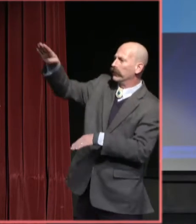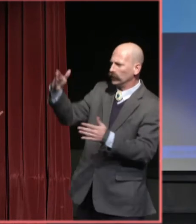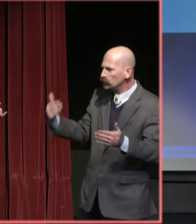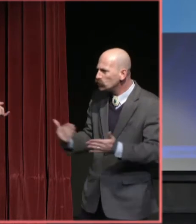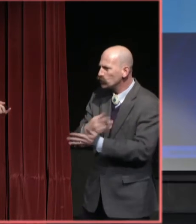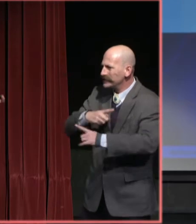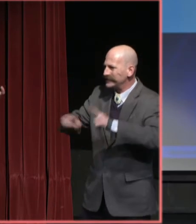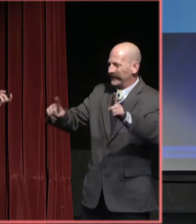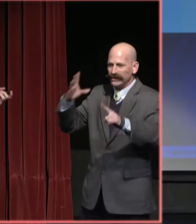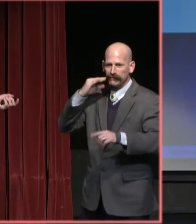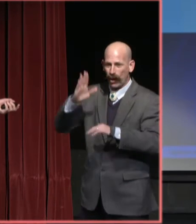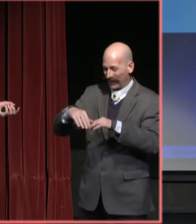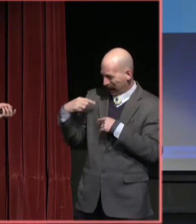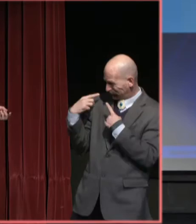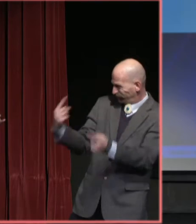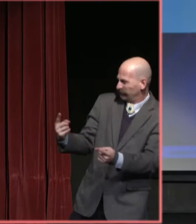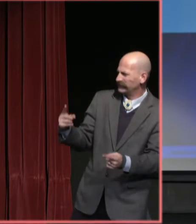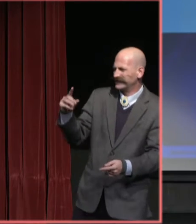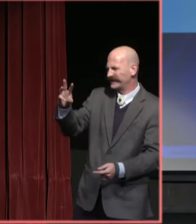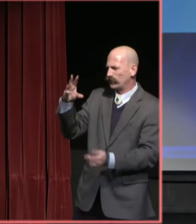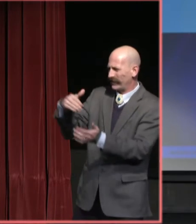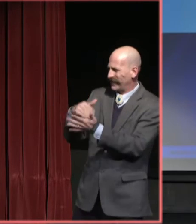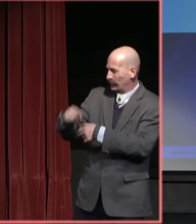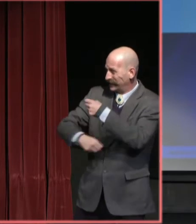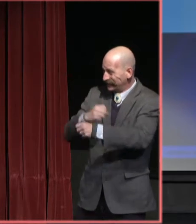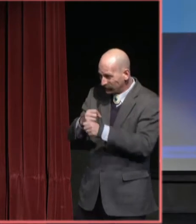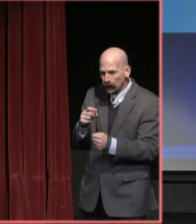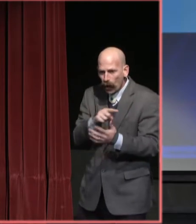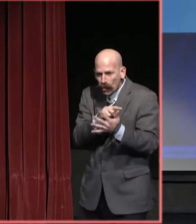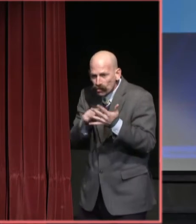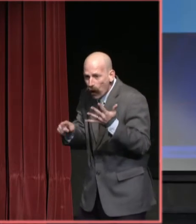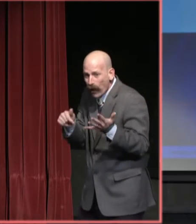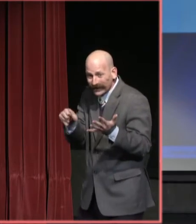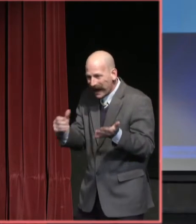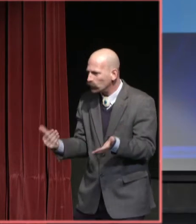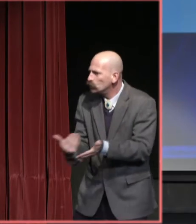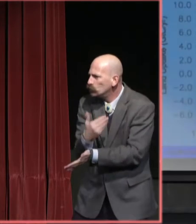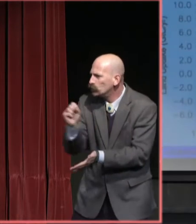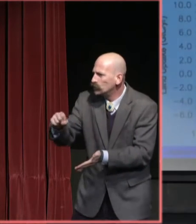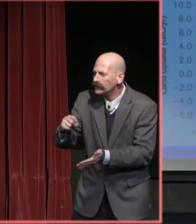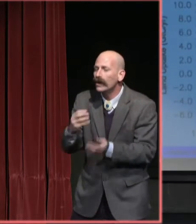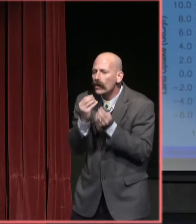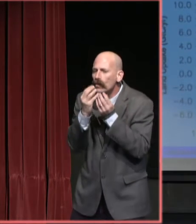These are greenhouse gases which are warming the earth.